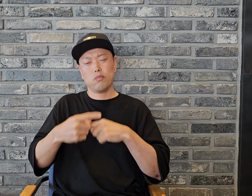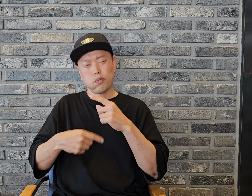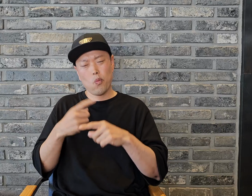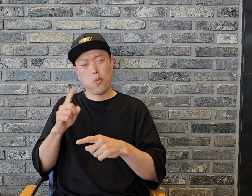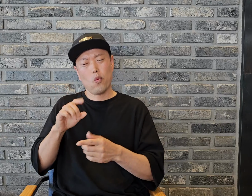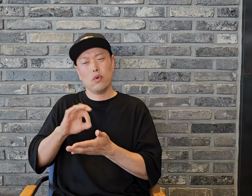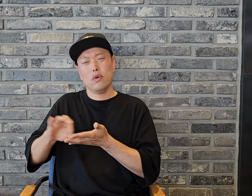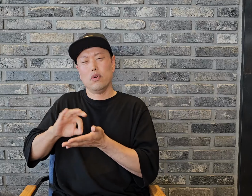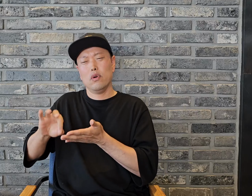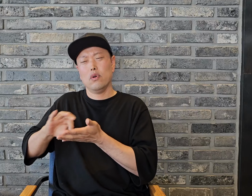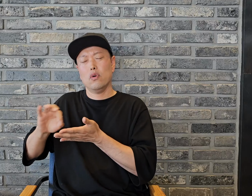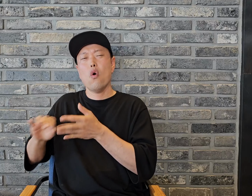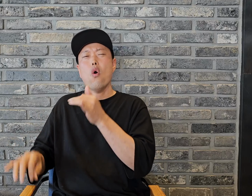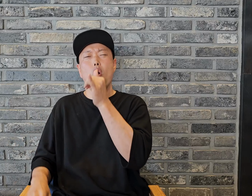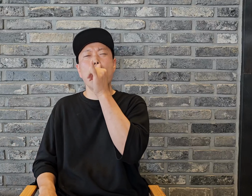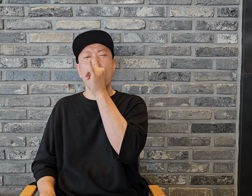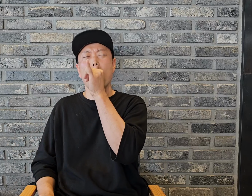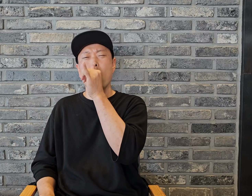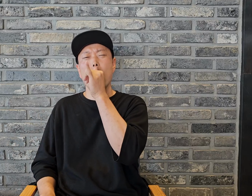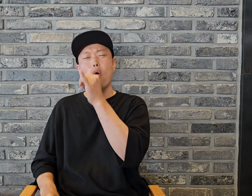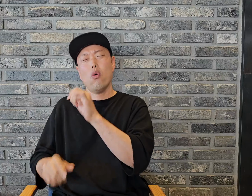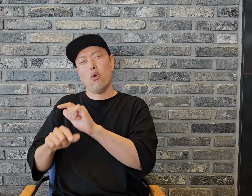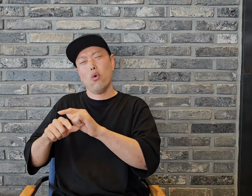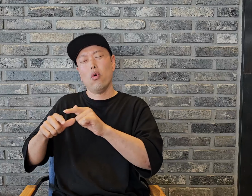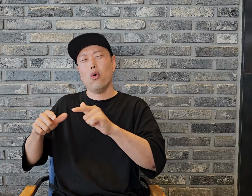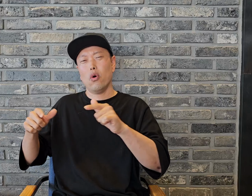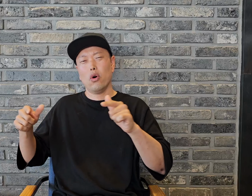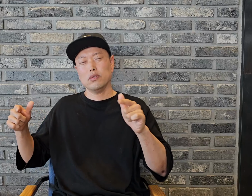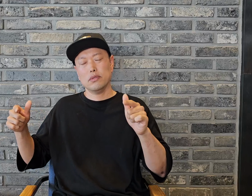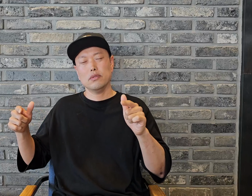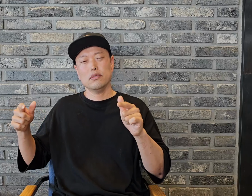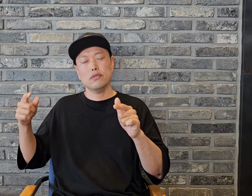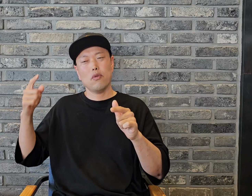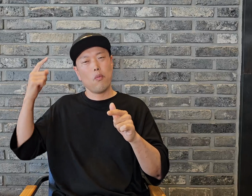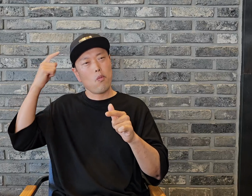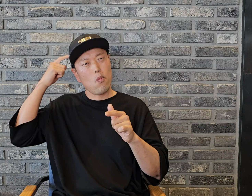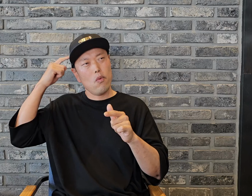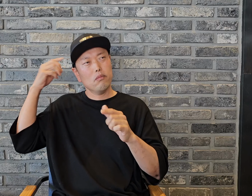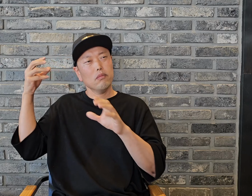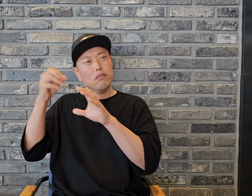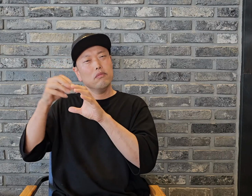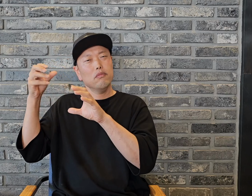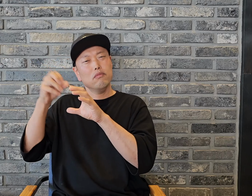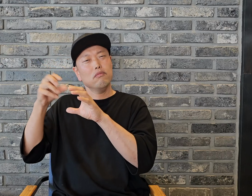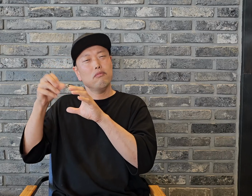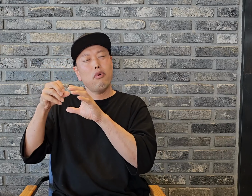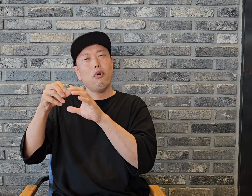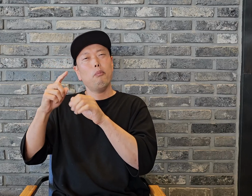I thought a lot about sign language expressions that had awkward meanings, and organized the ideas.